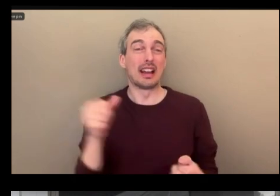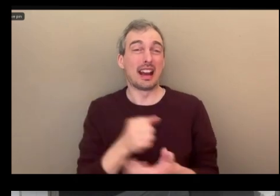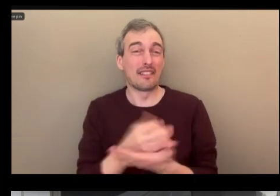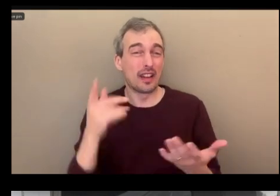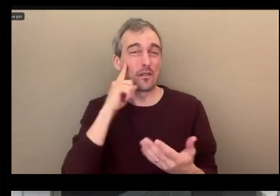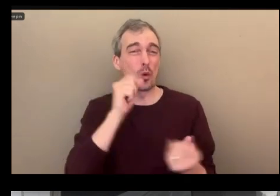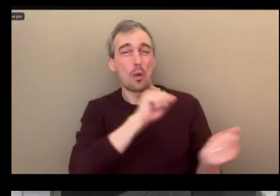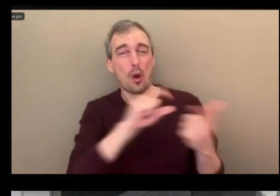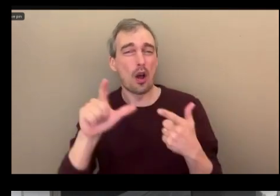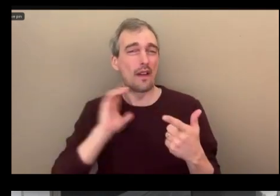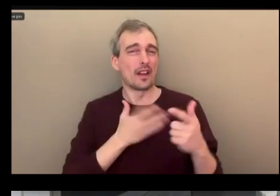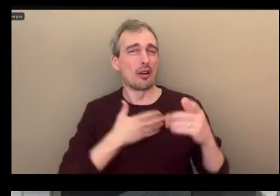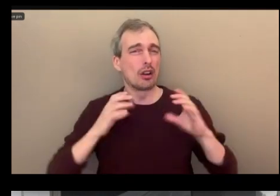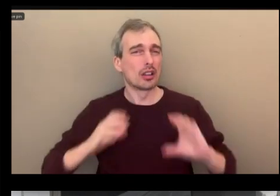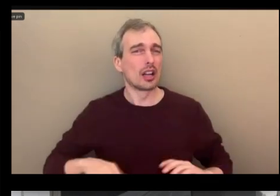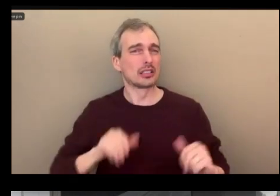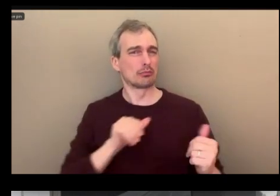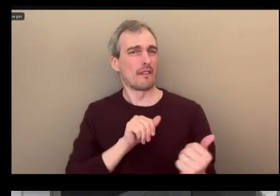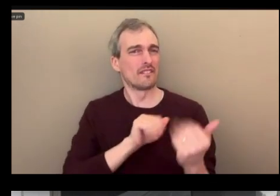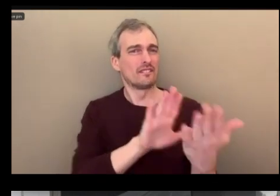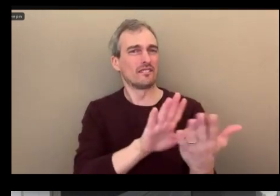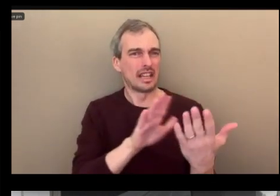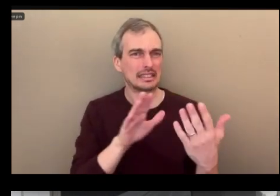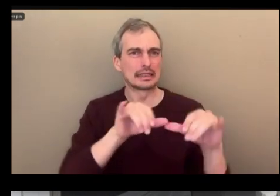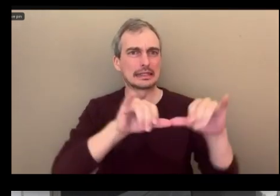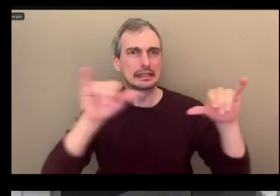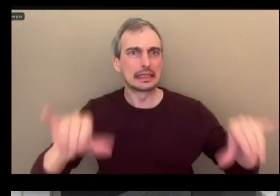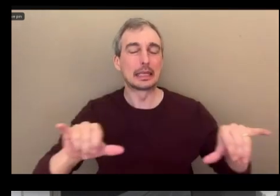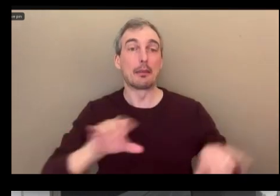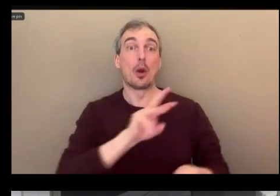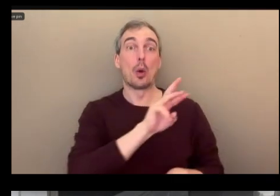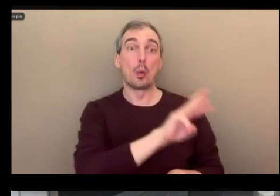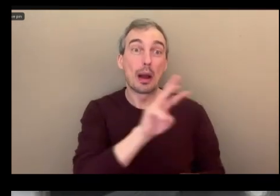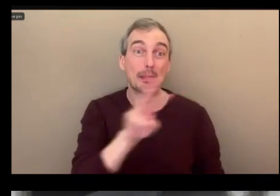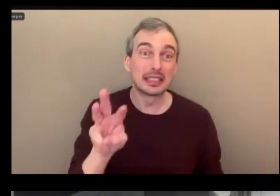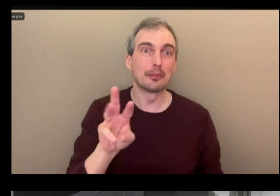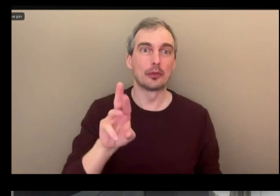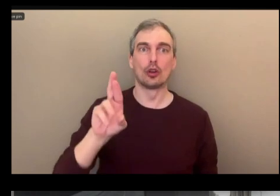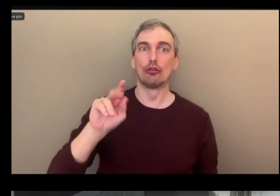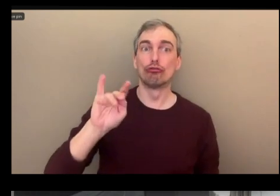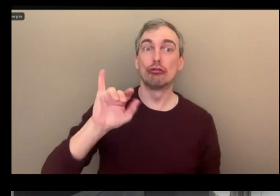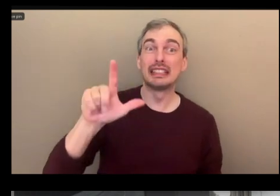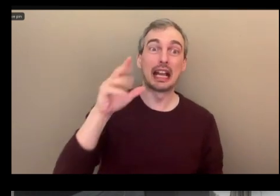mobile apps, our retail experience, as you walk in. But also our employees.